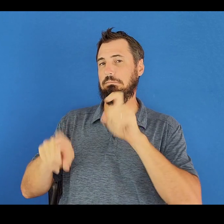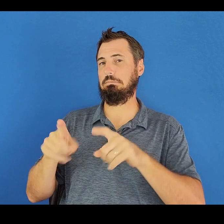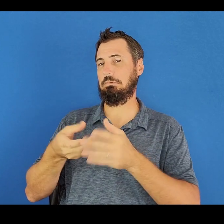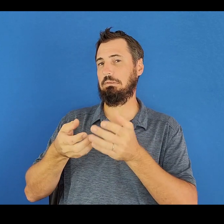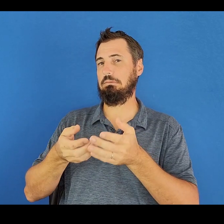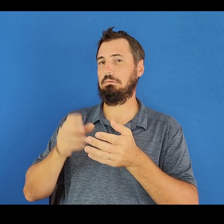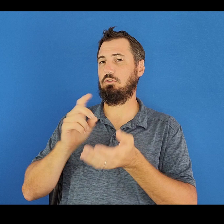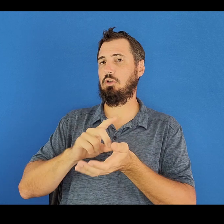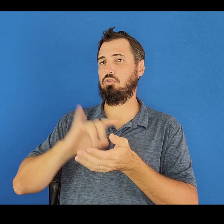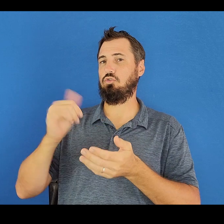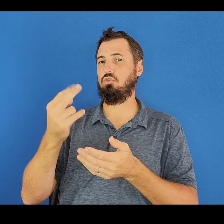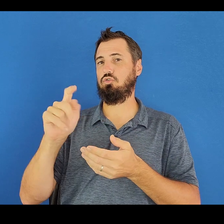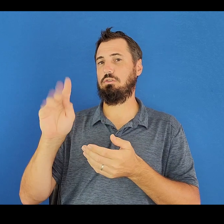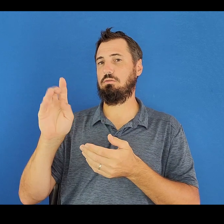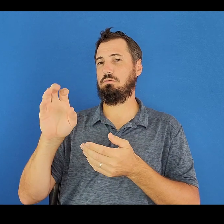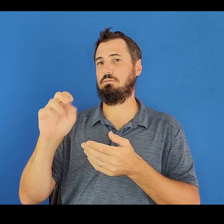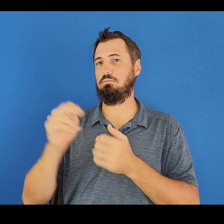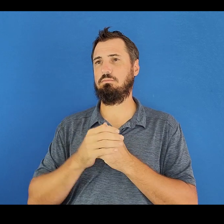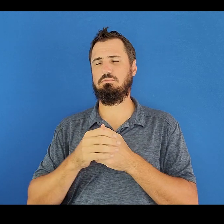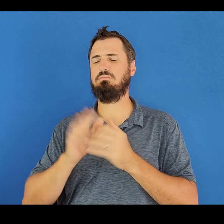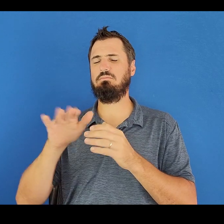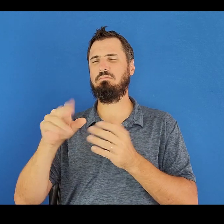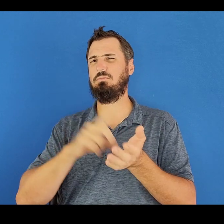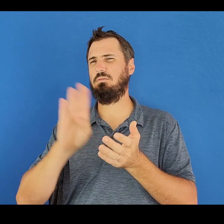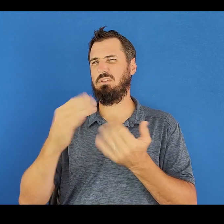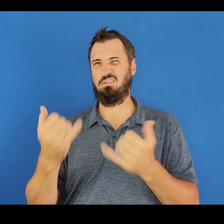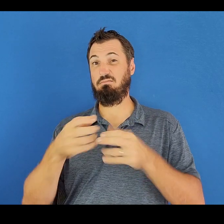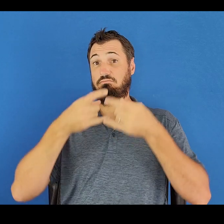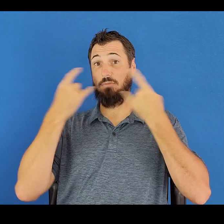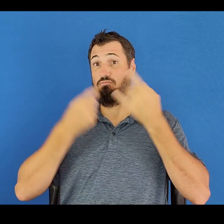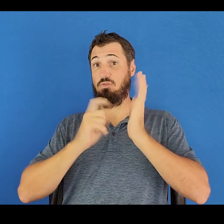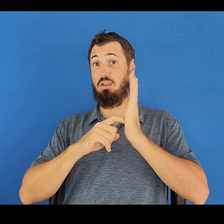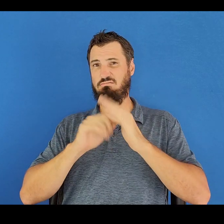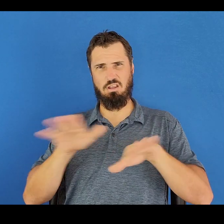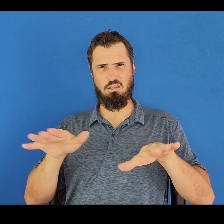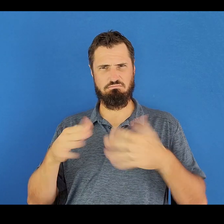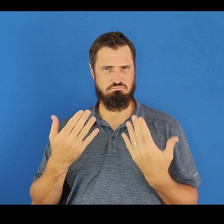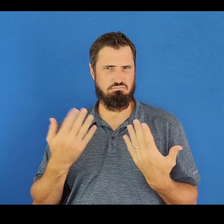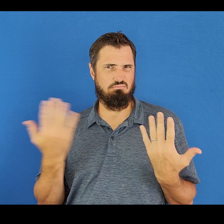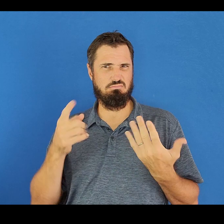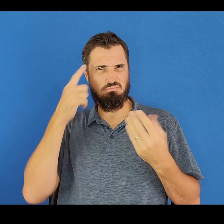Dr B, what do you recommend about wearing masks now that it’s not required by law?